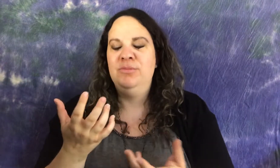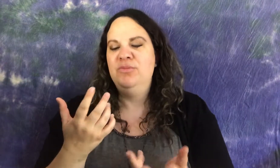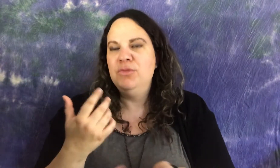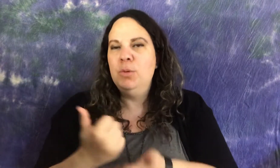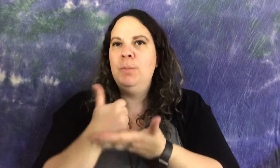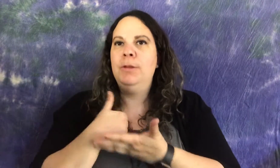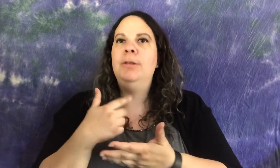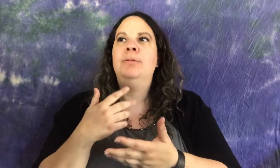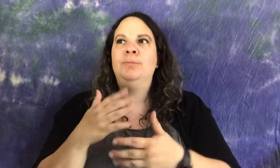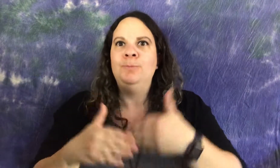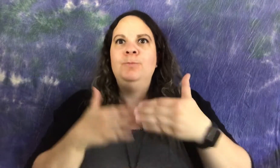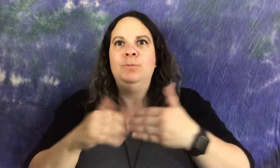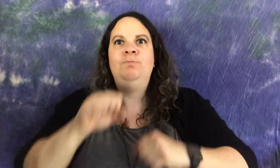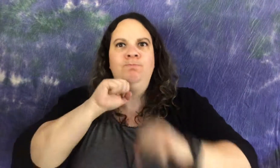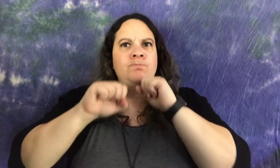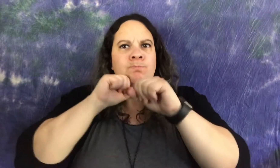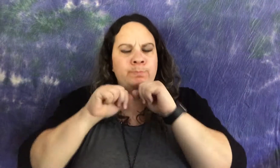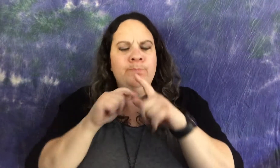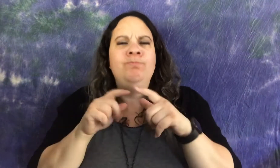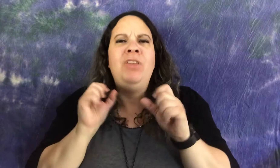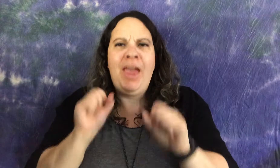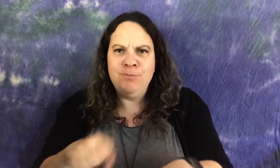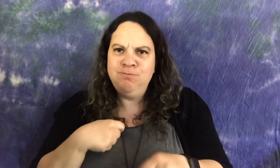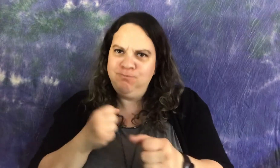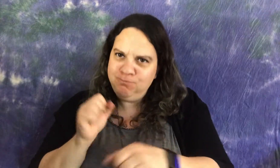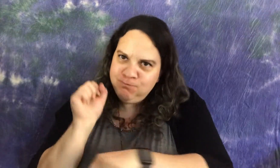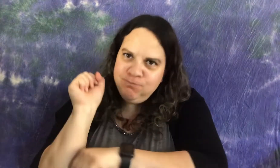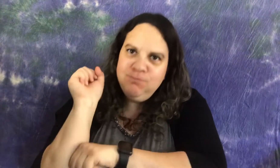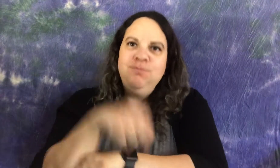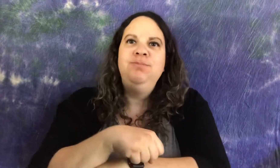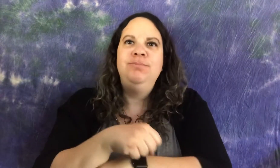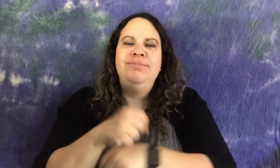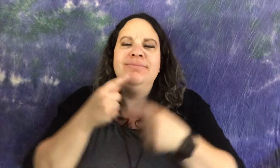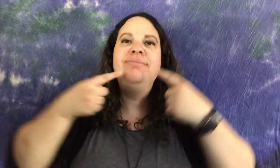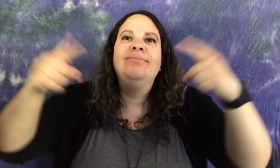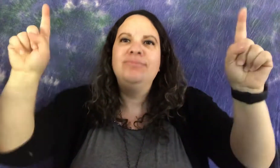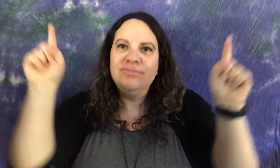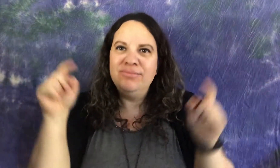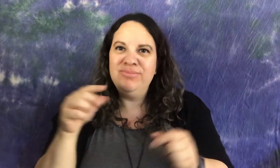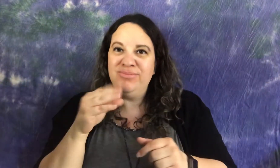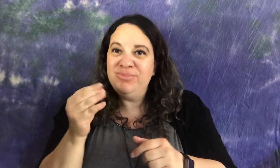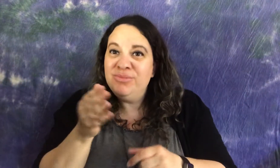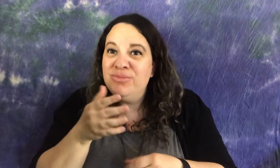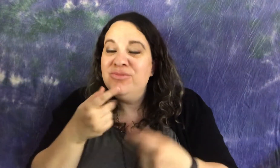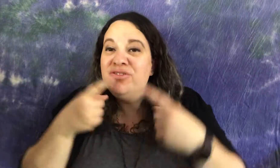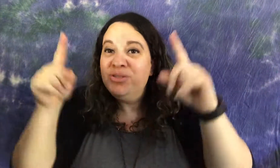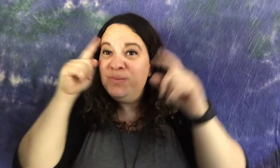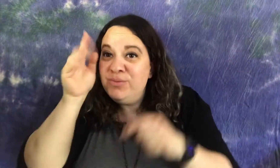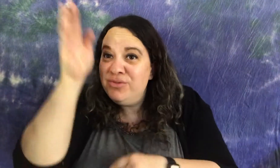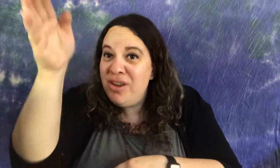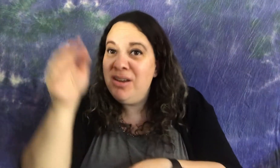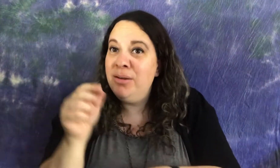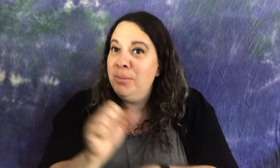This experience helped me to continue to work really hard and showed I can overcome and succeed It showed me I can be successful in my future career